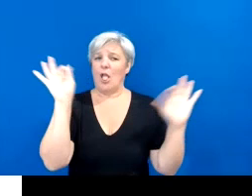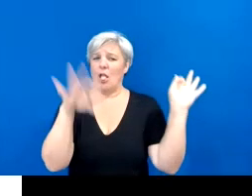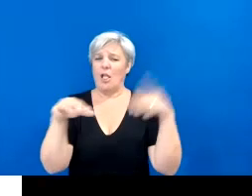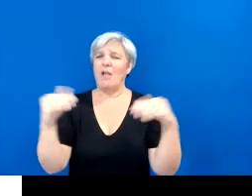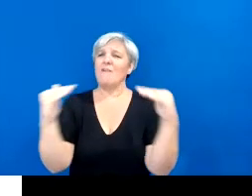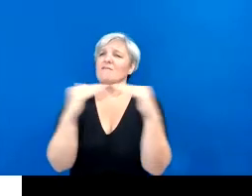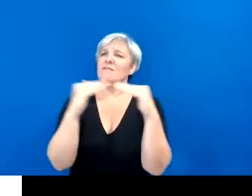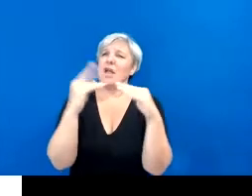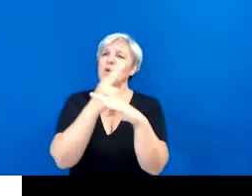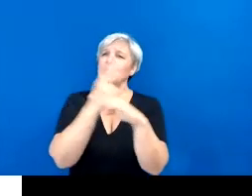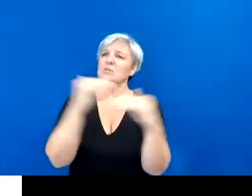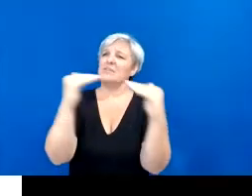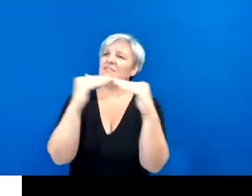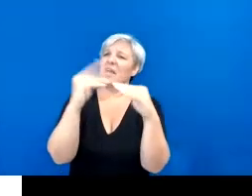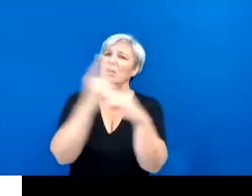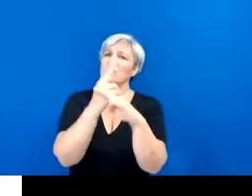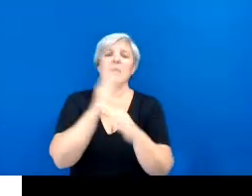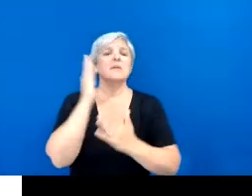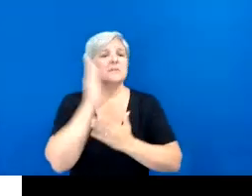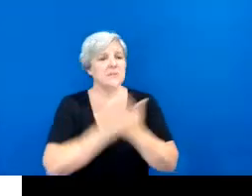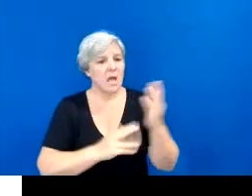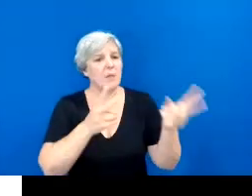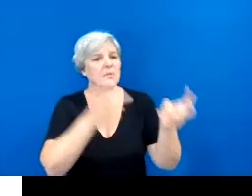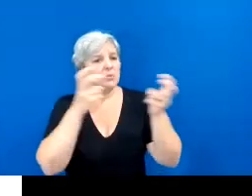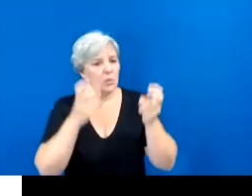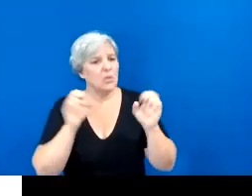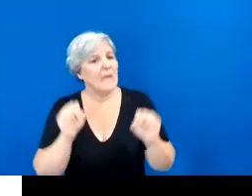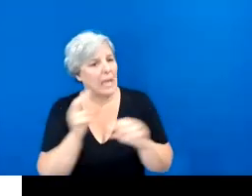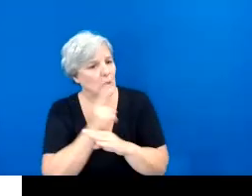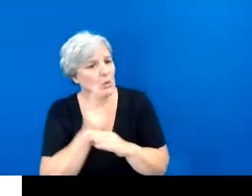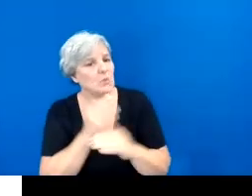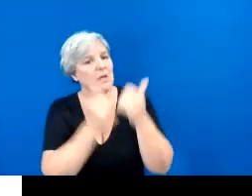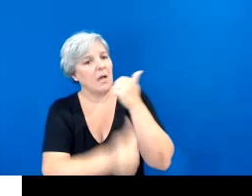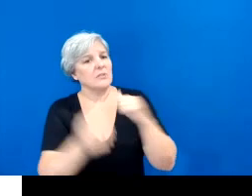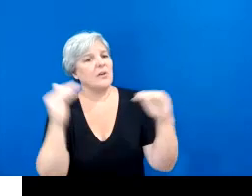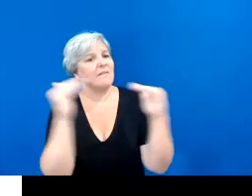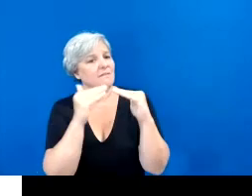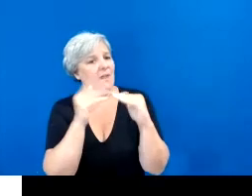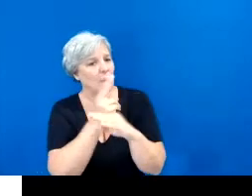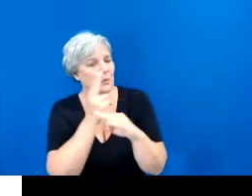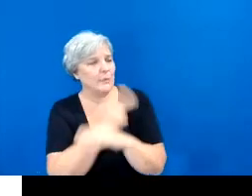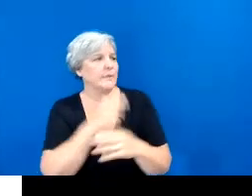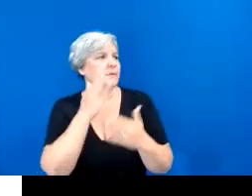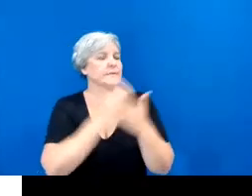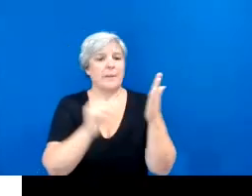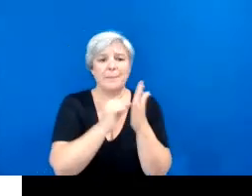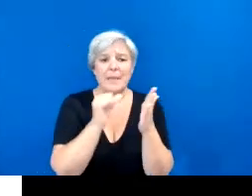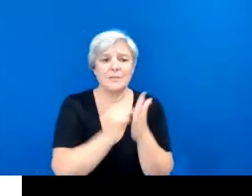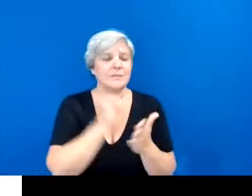that you can use certain sources under fair use or a certain number of pages or certain percentage of a source,